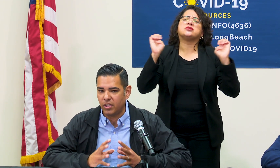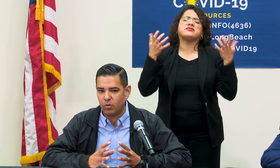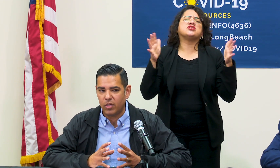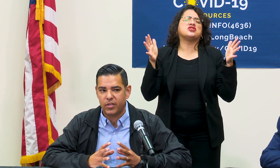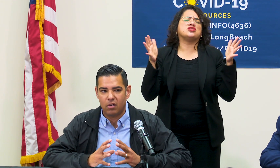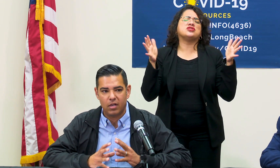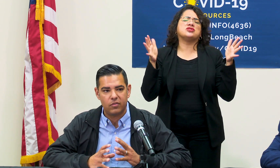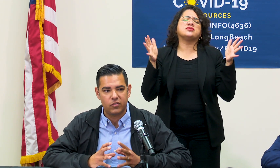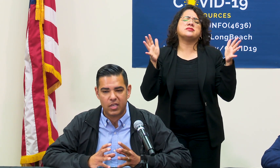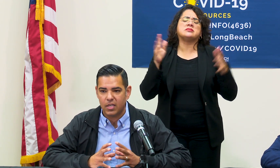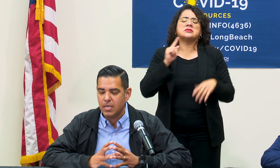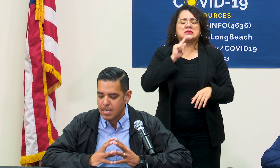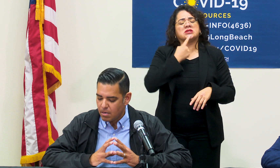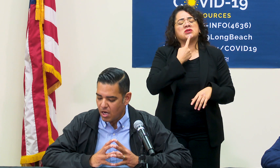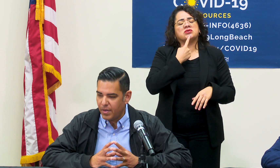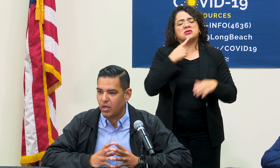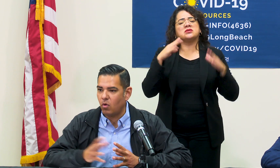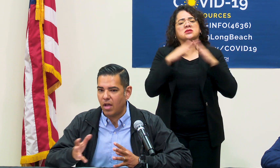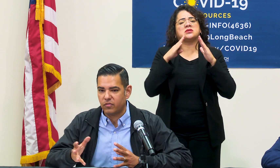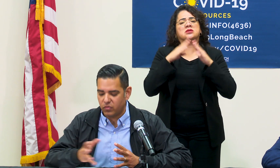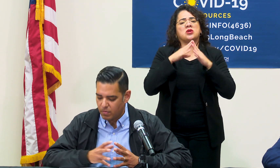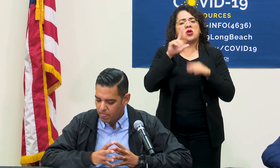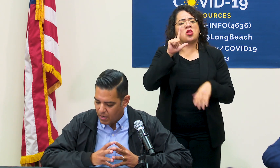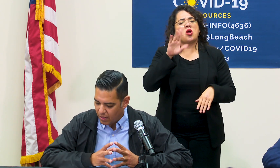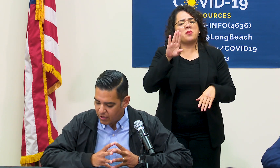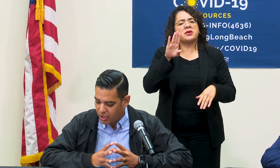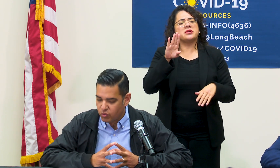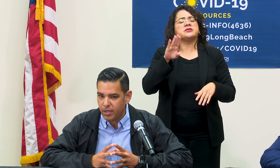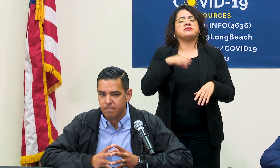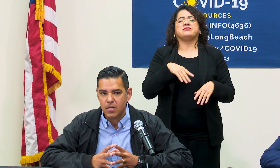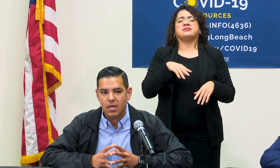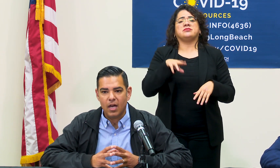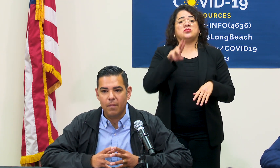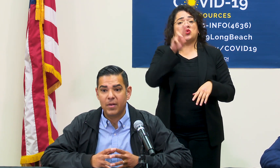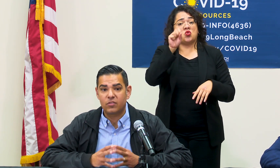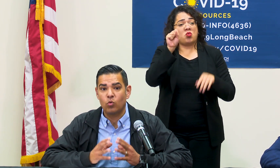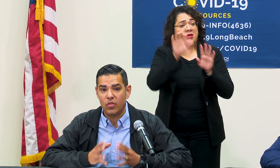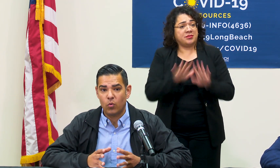we are dealing with here in the city and across the country but it's one that we